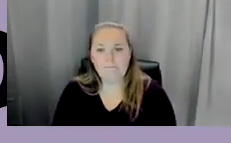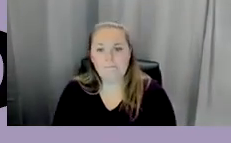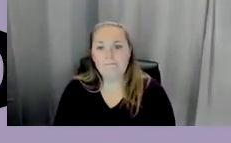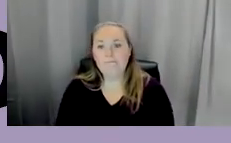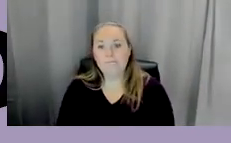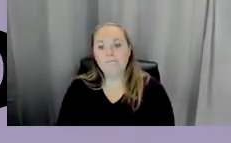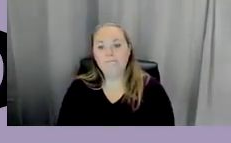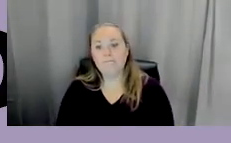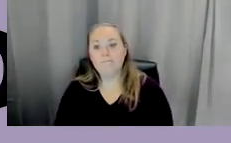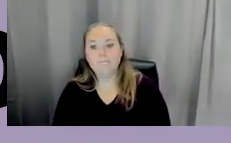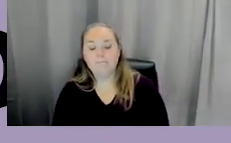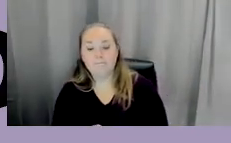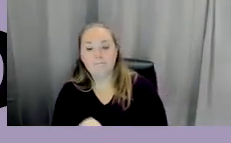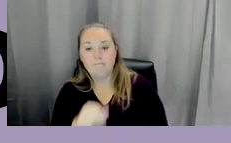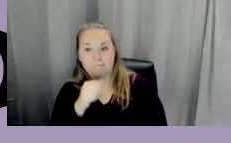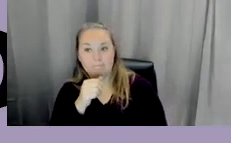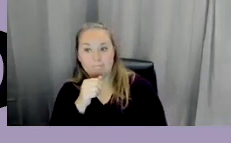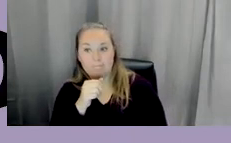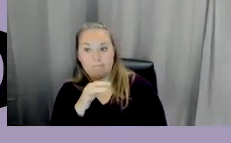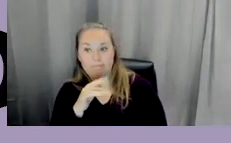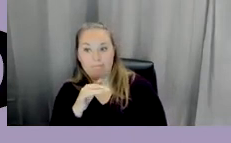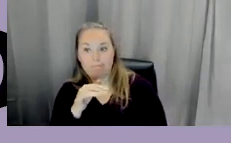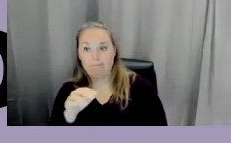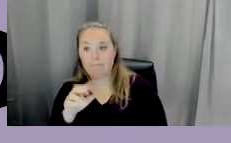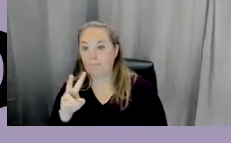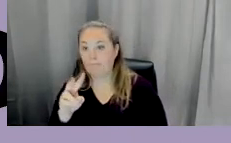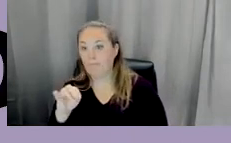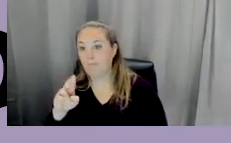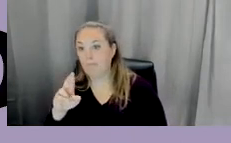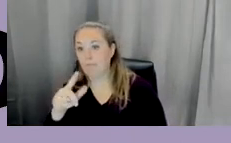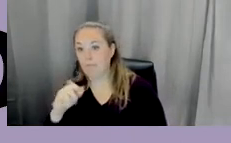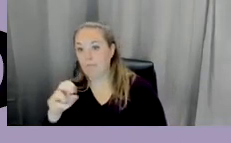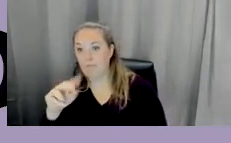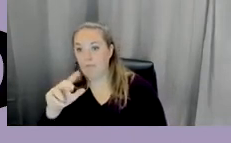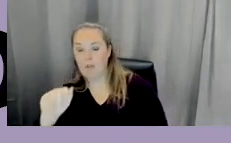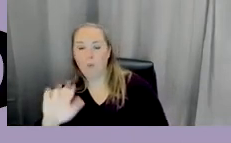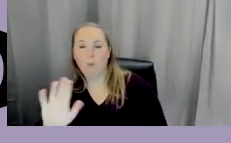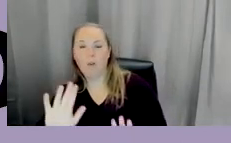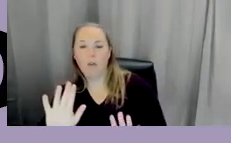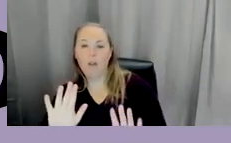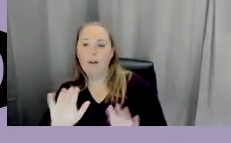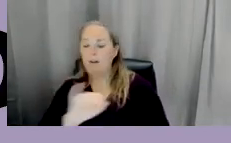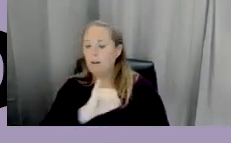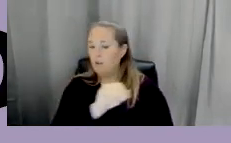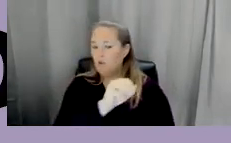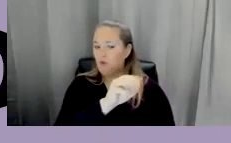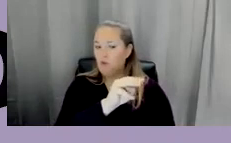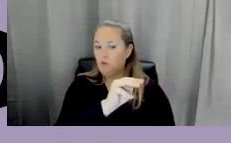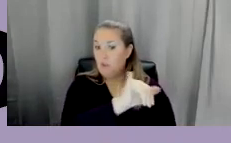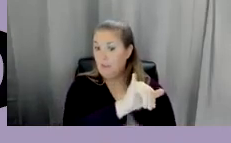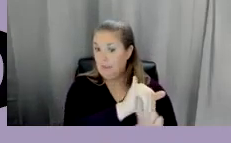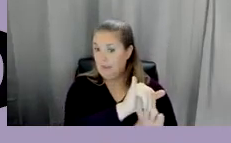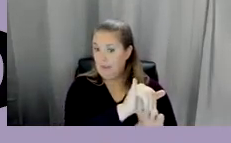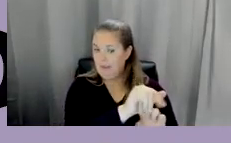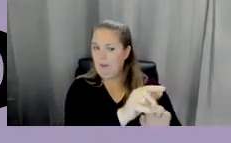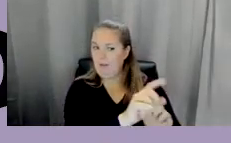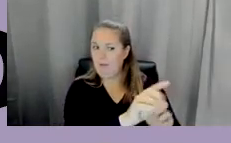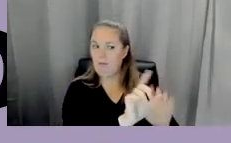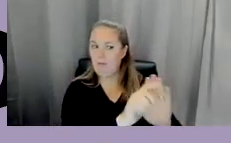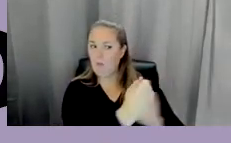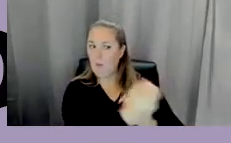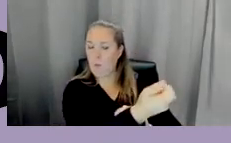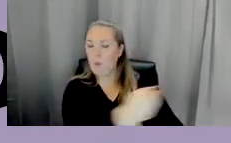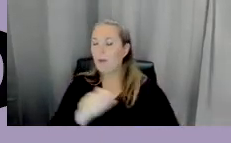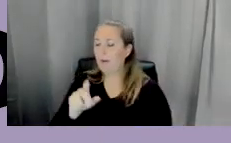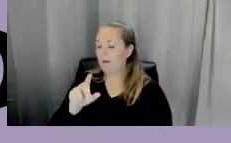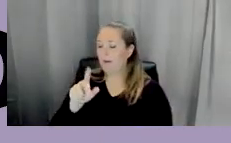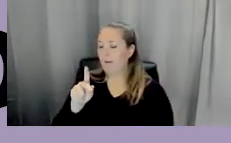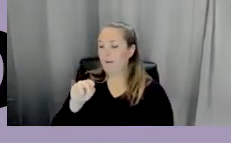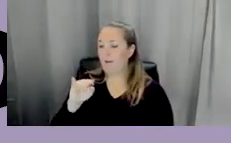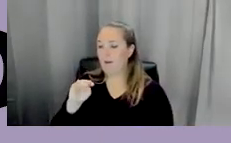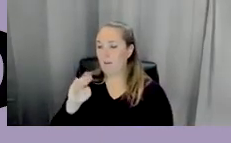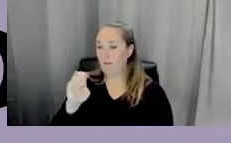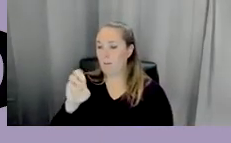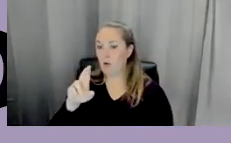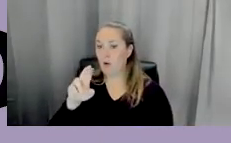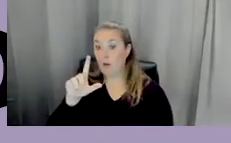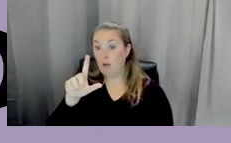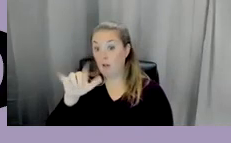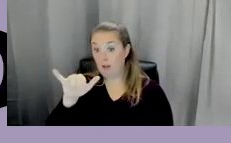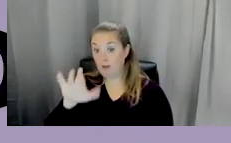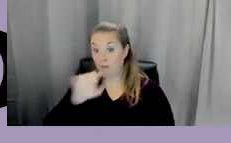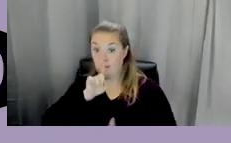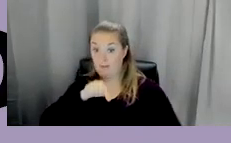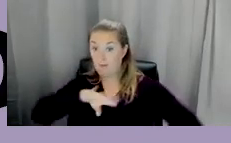THAT BRIDGE ACROSS A NUMBER OF THOSE CATEGORIES.